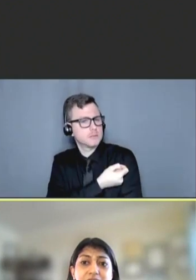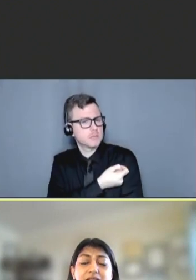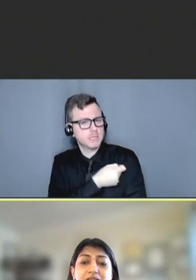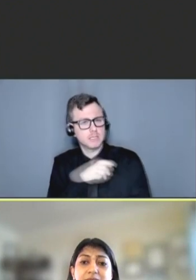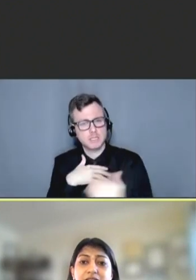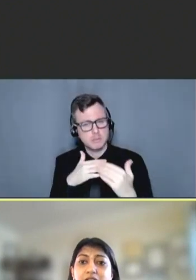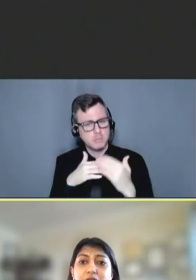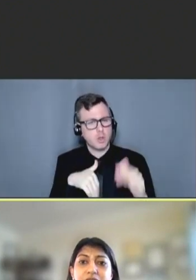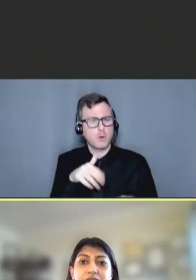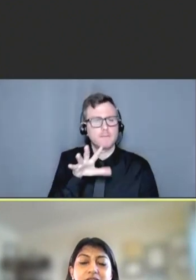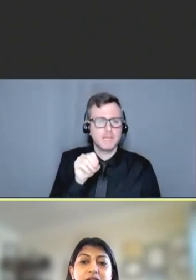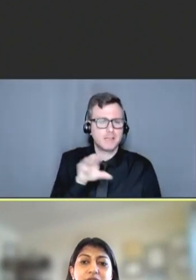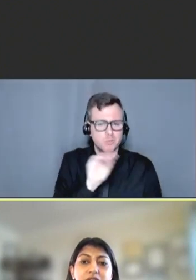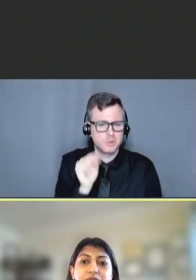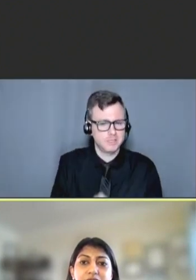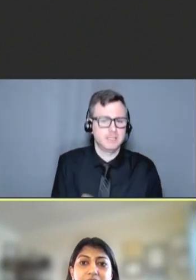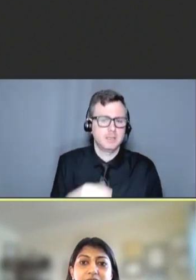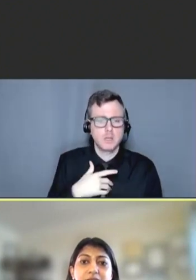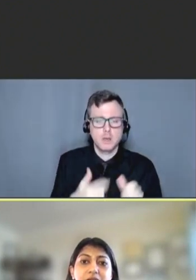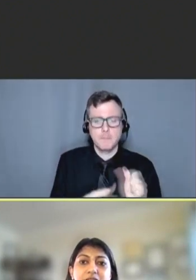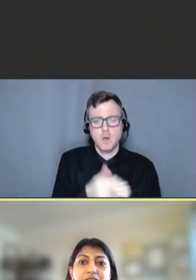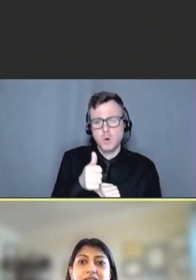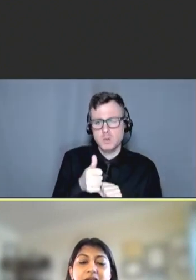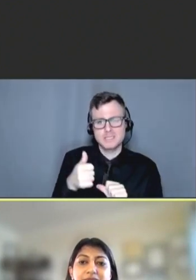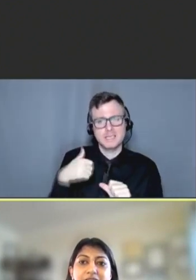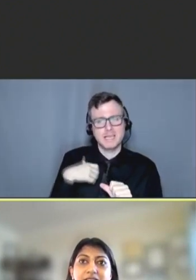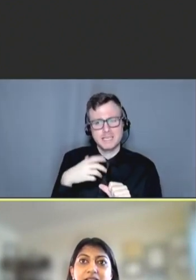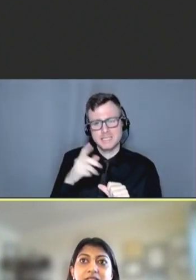I mean, the closest it comes to 50 is among the Tdap vaccines.